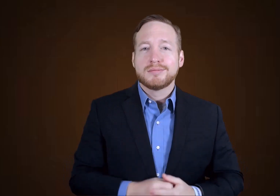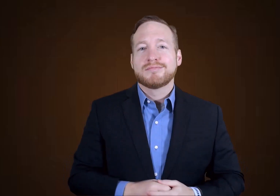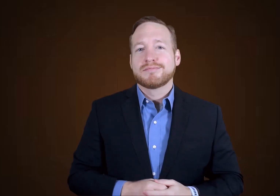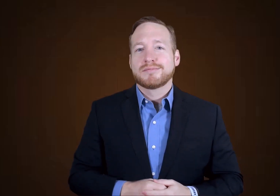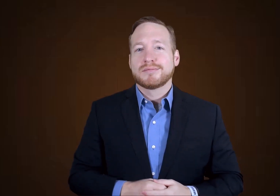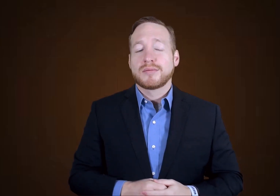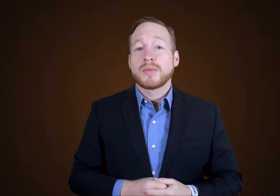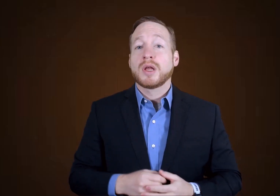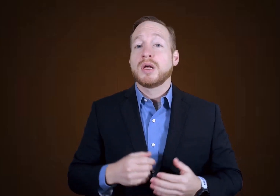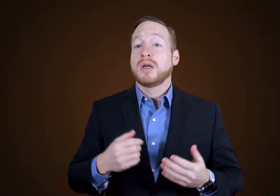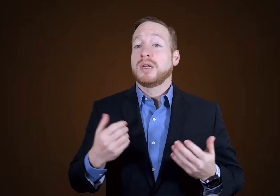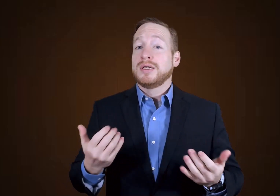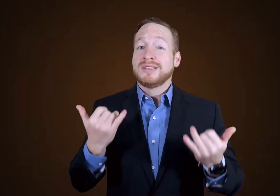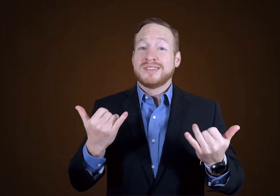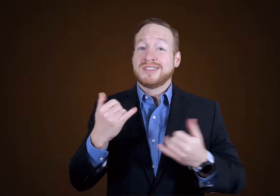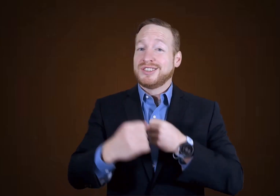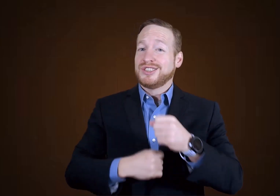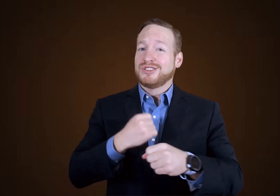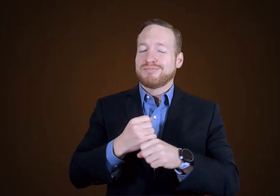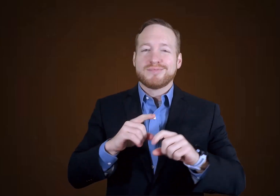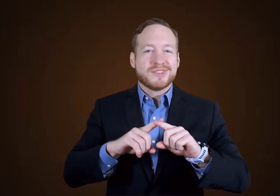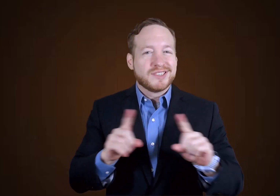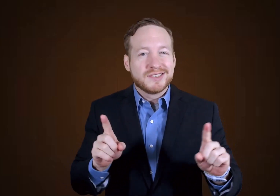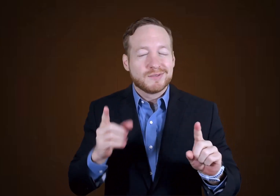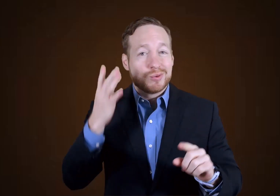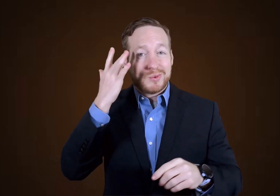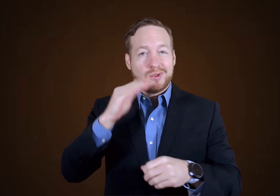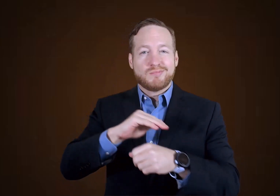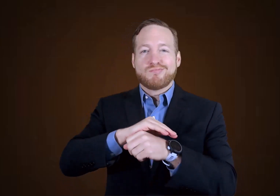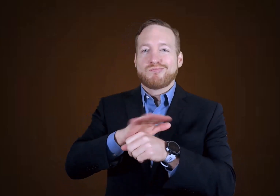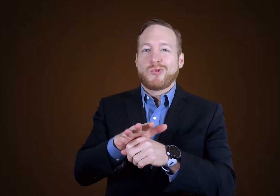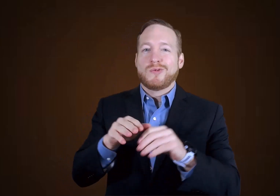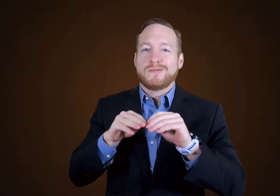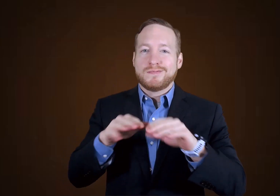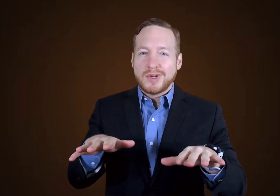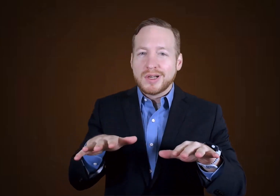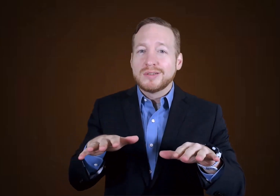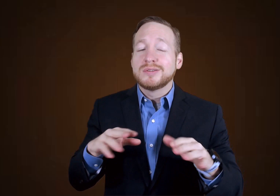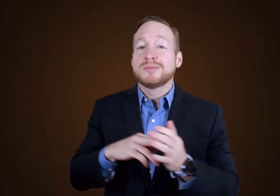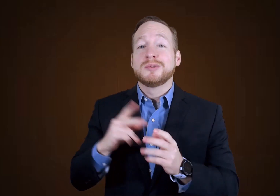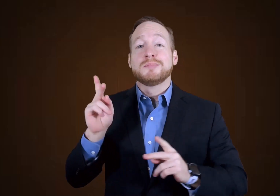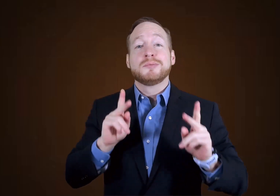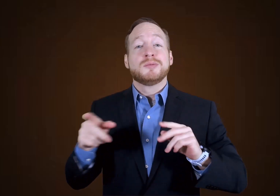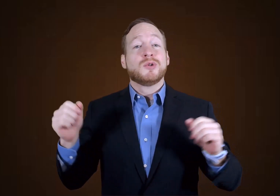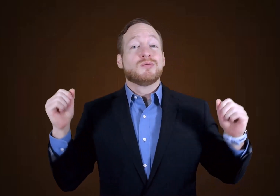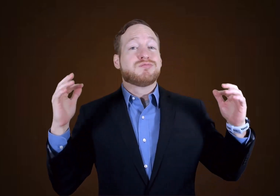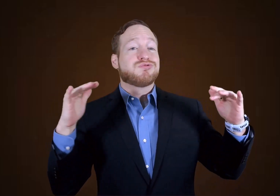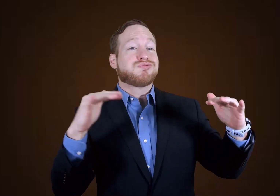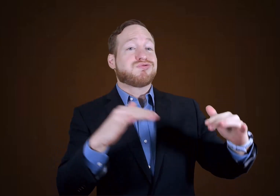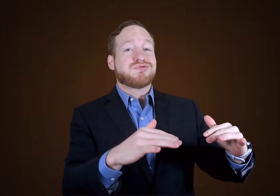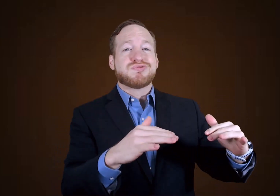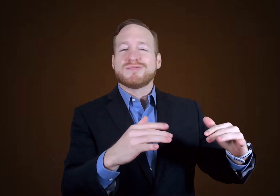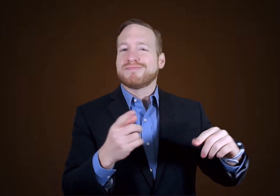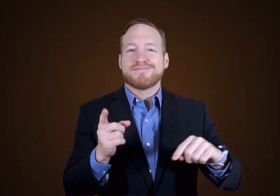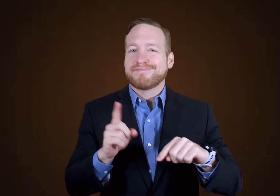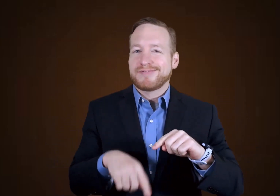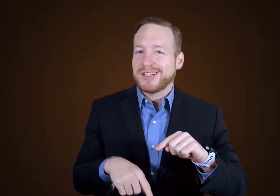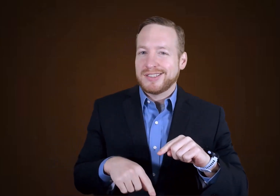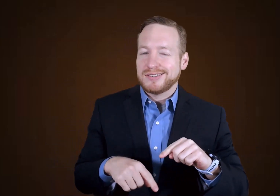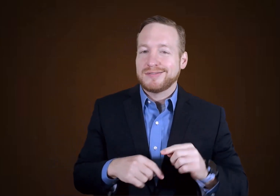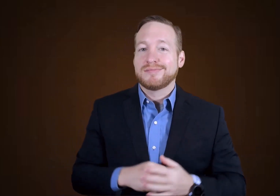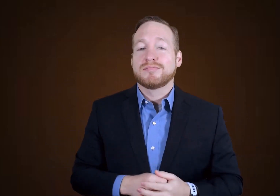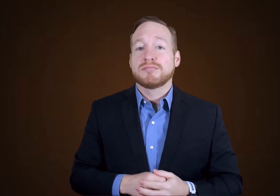for the this event unfortunately this year because of the COVID virus we aren't able to do that